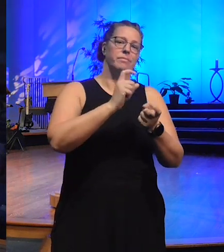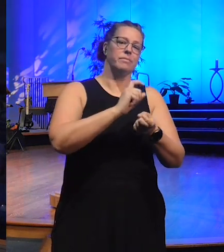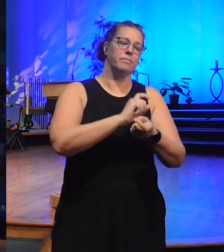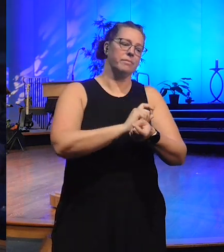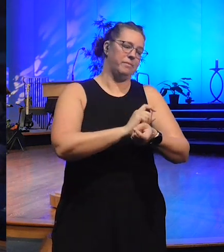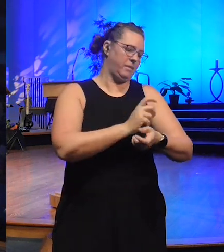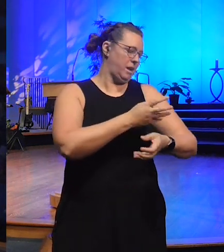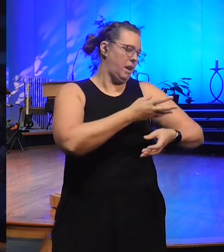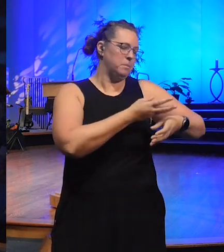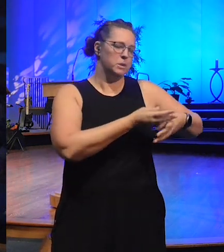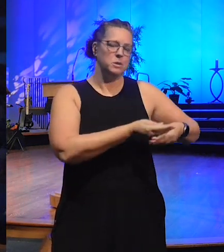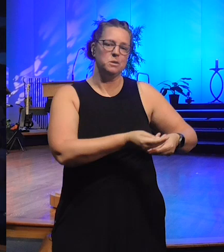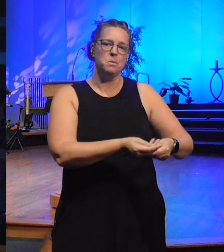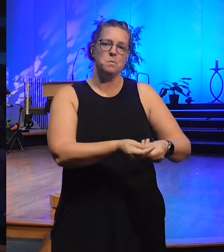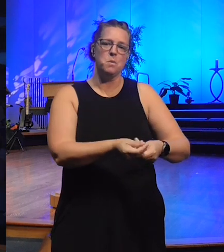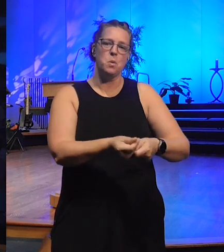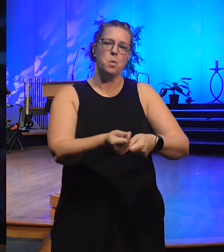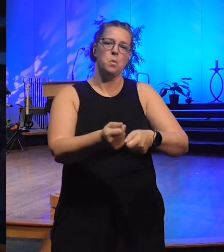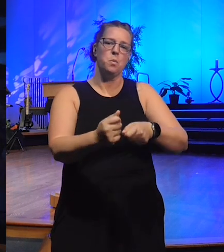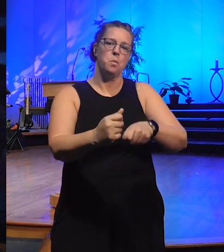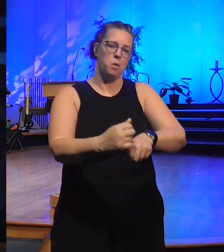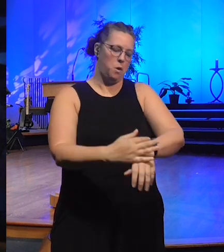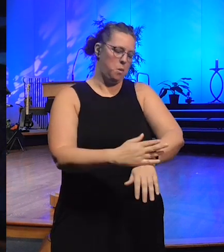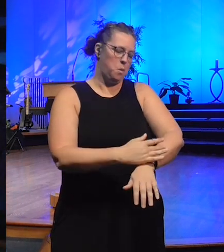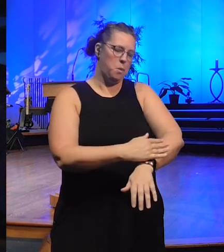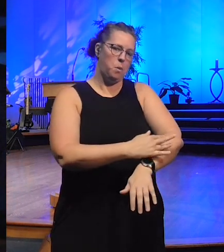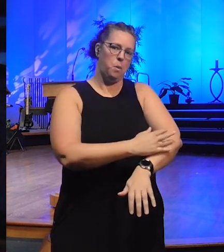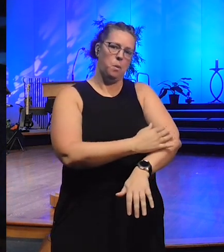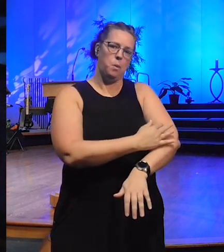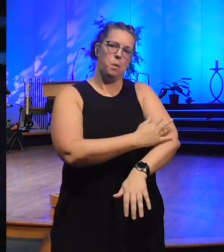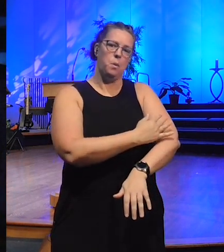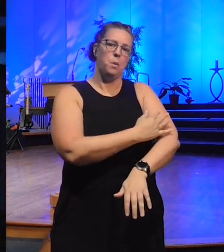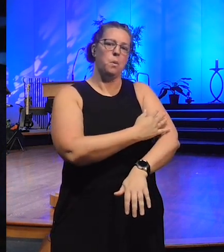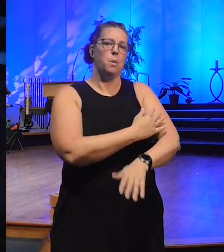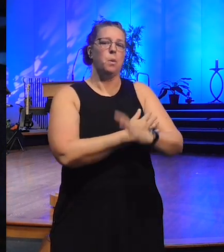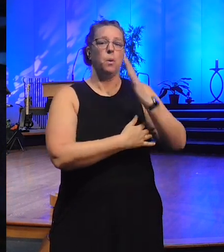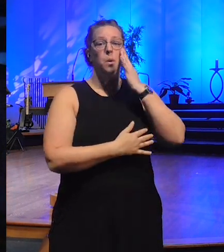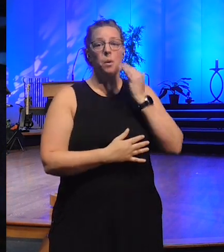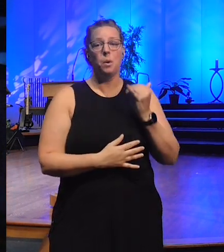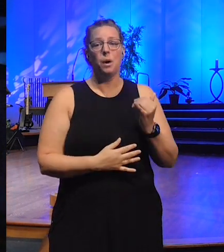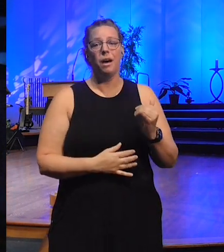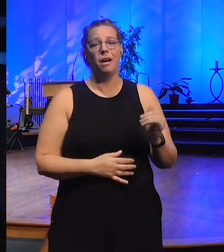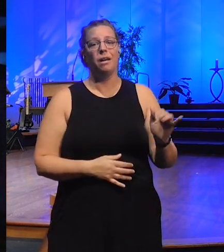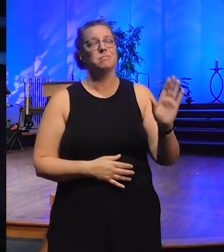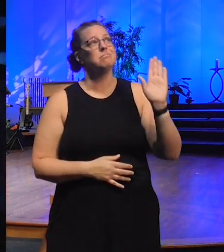smoo in your head